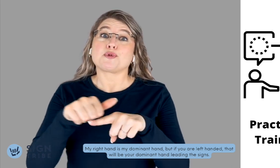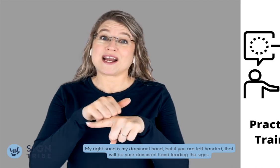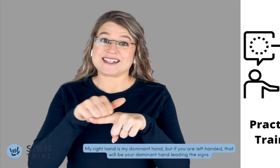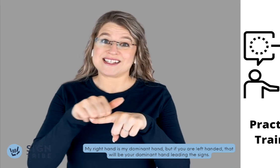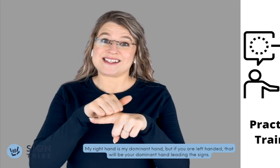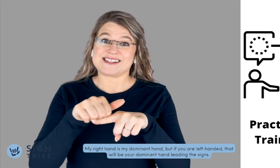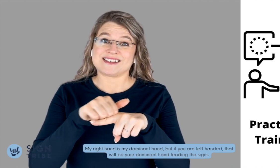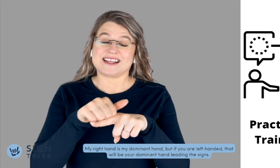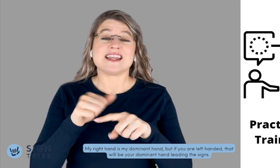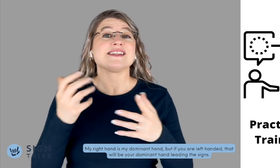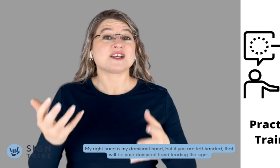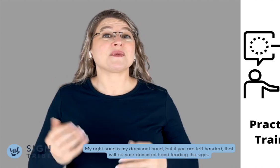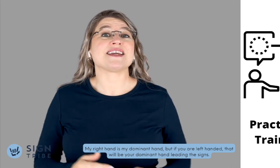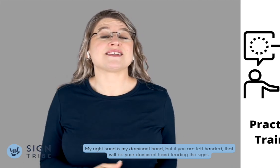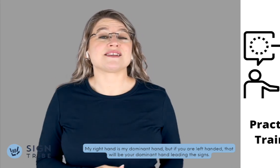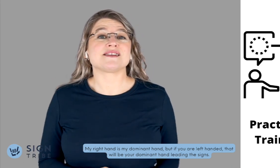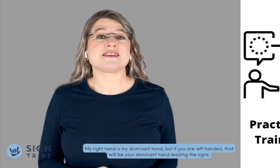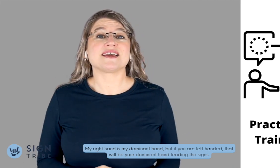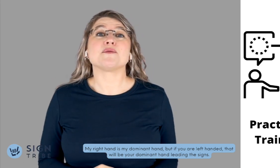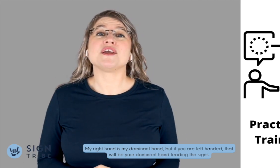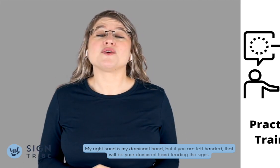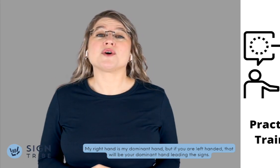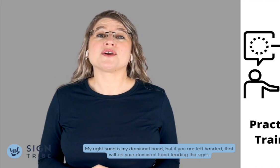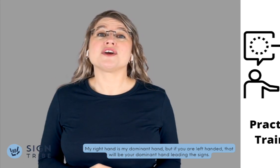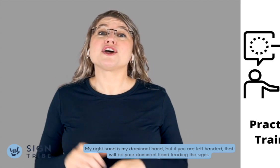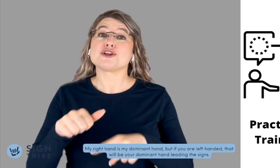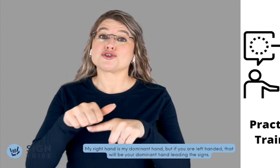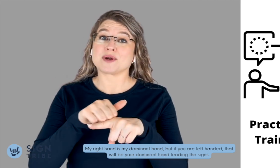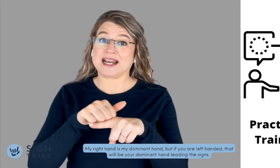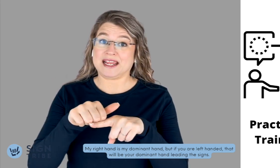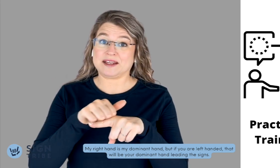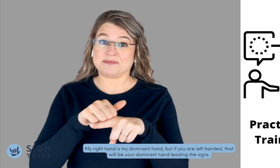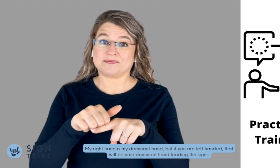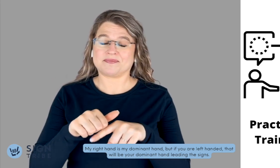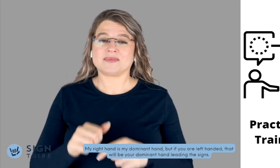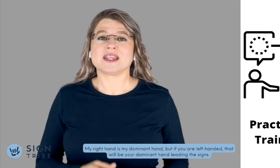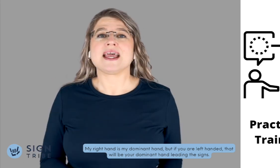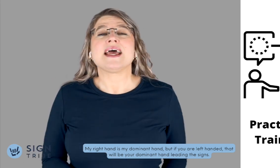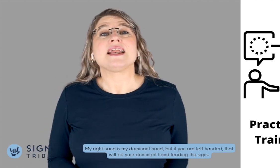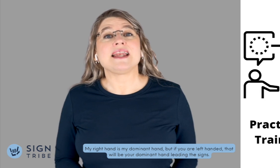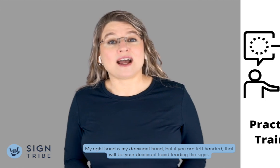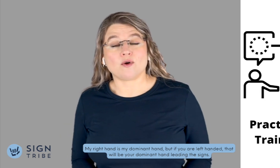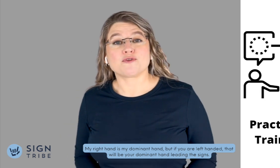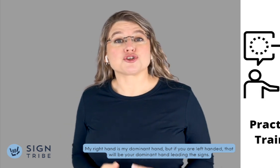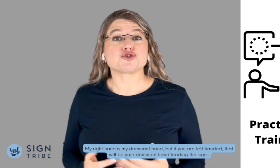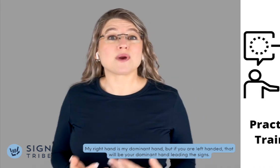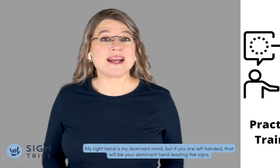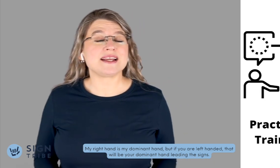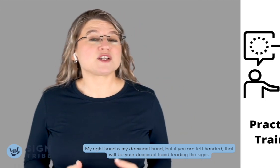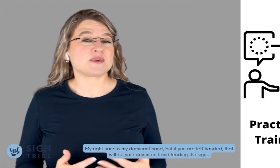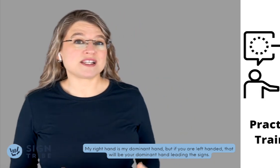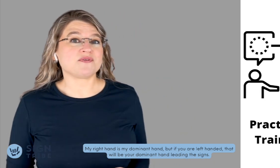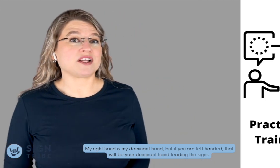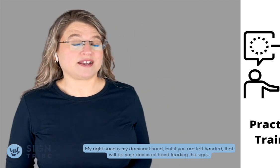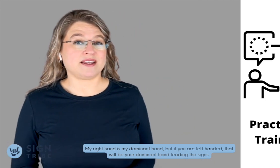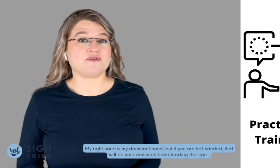Practice. And in some cases, it can mean the word training. Now, for training specifically, if you